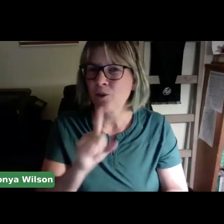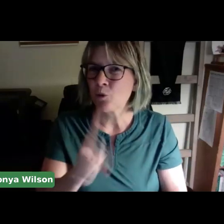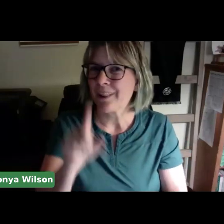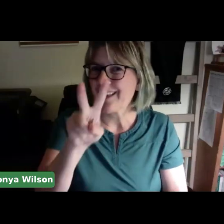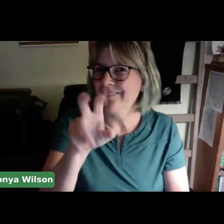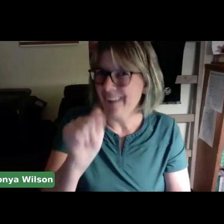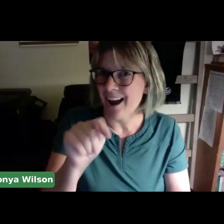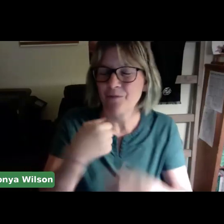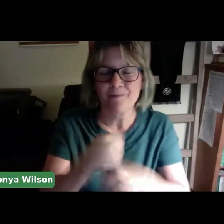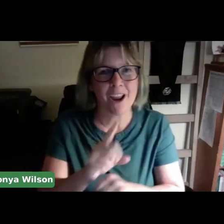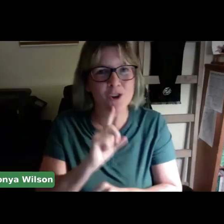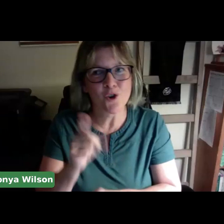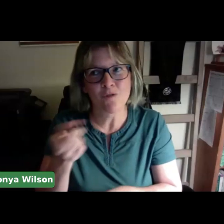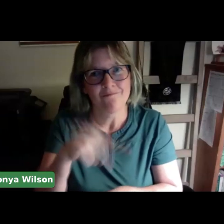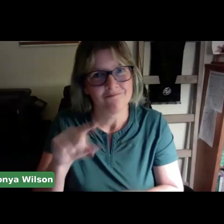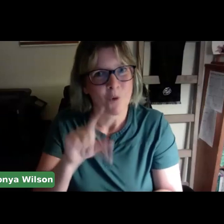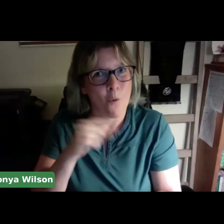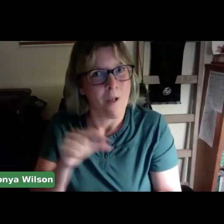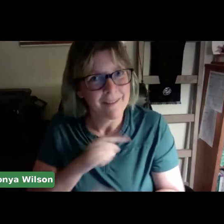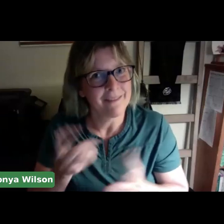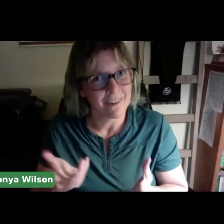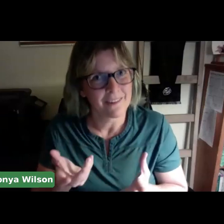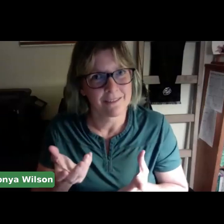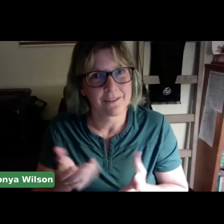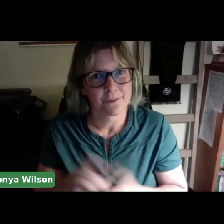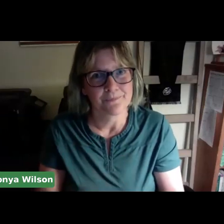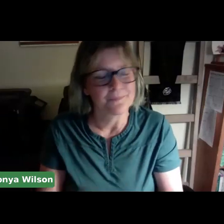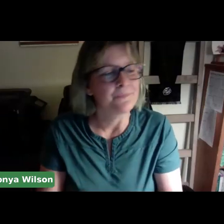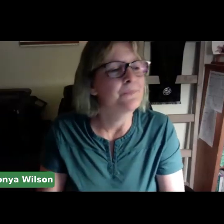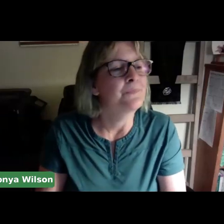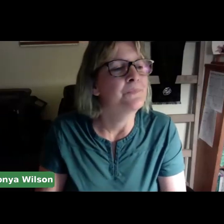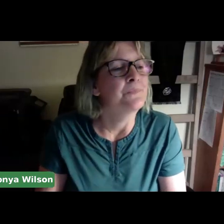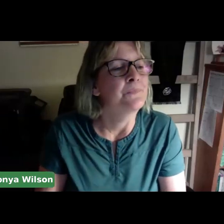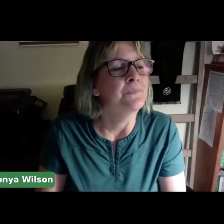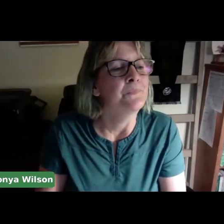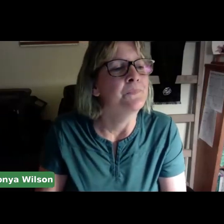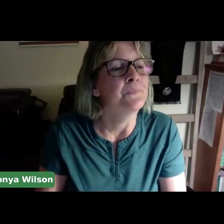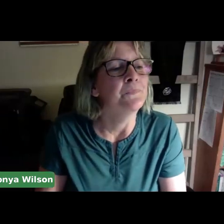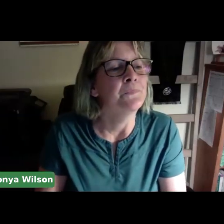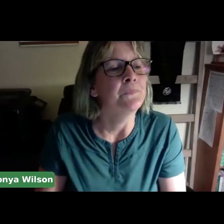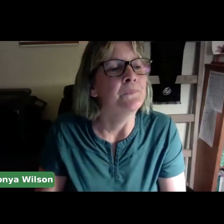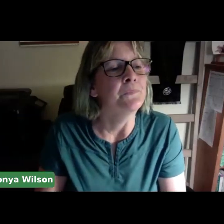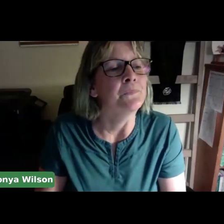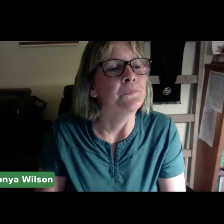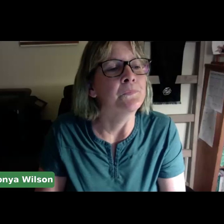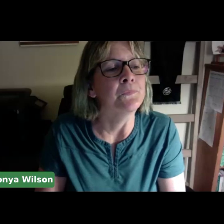Of course, interpreters can volunteer, but you know, it's up to them if they do.